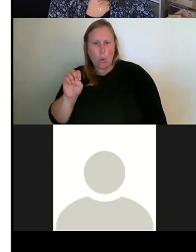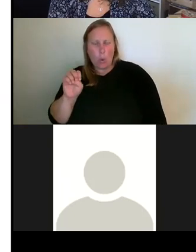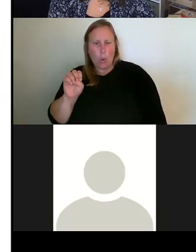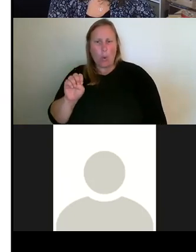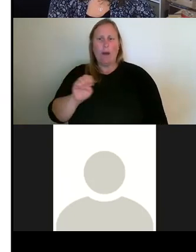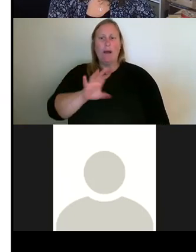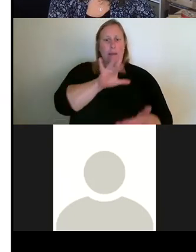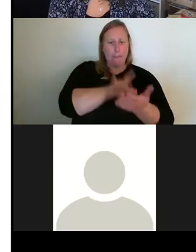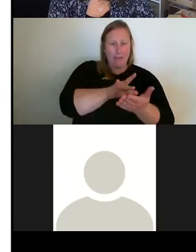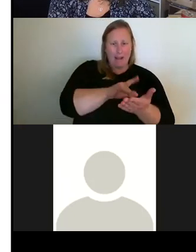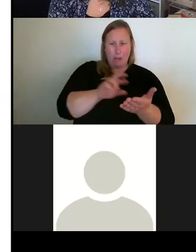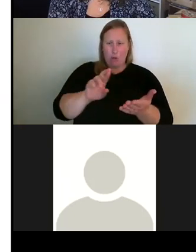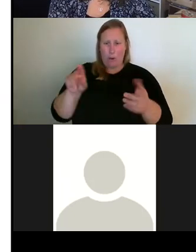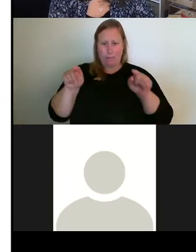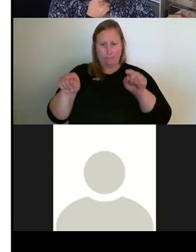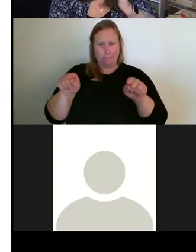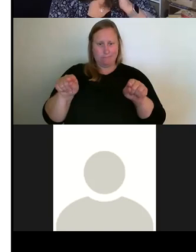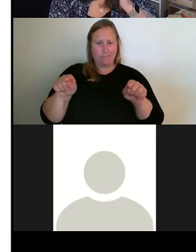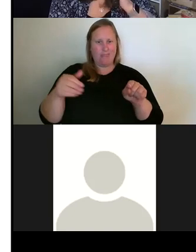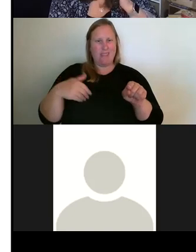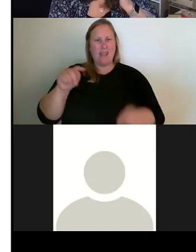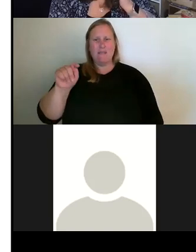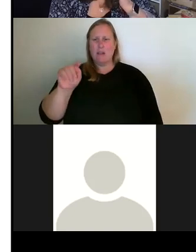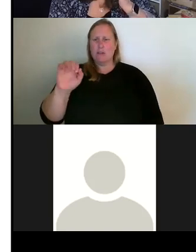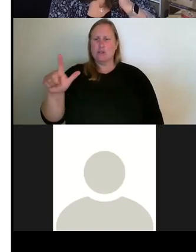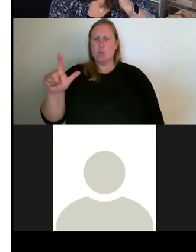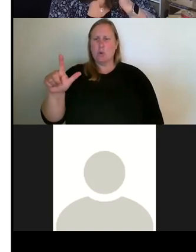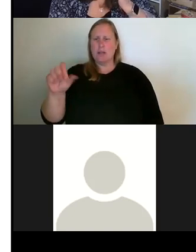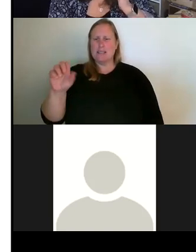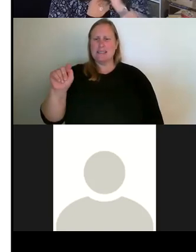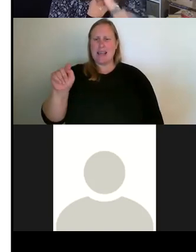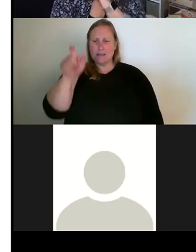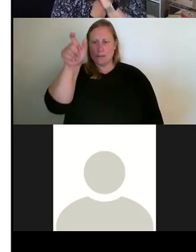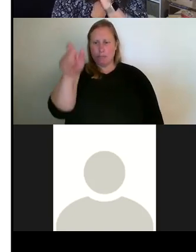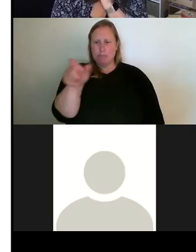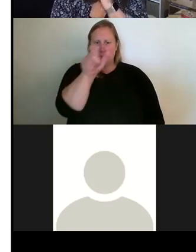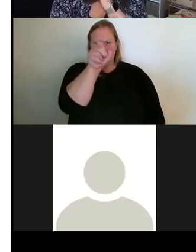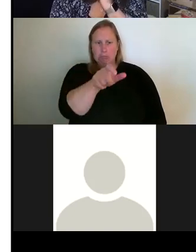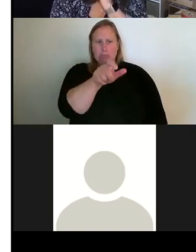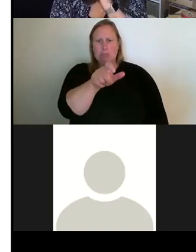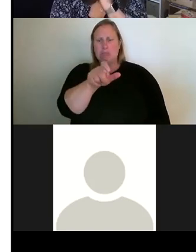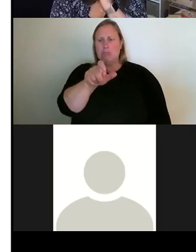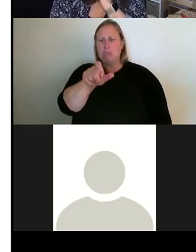have a tool set displaying to personalize the ability to read it for an individual.